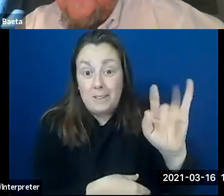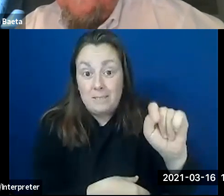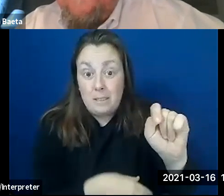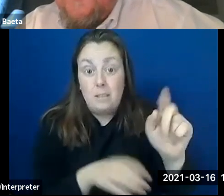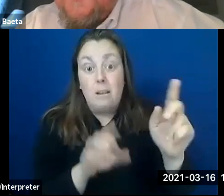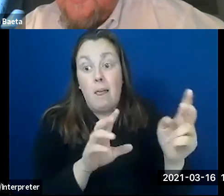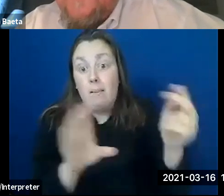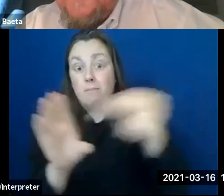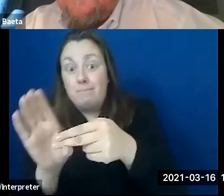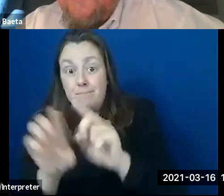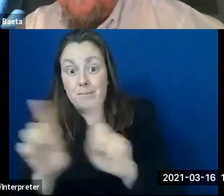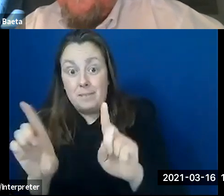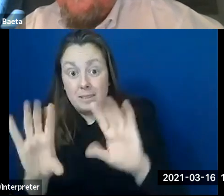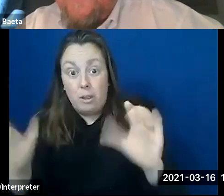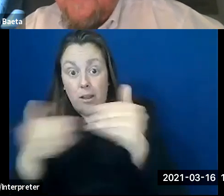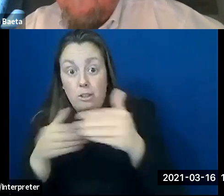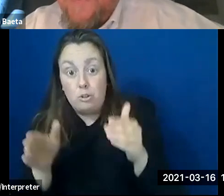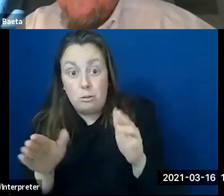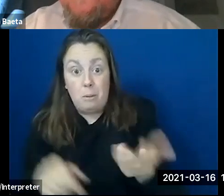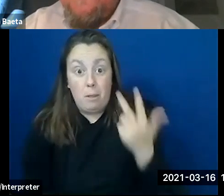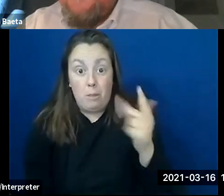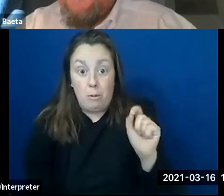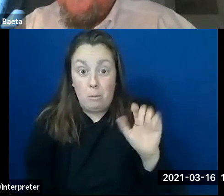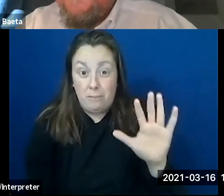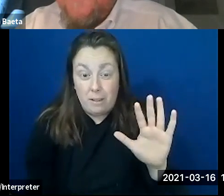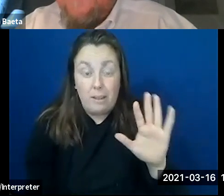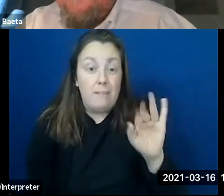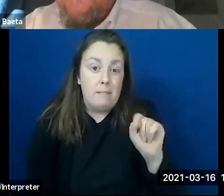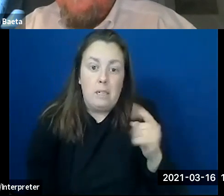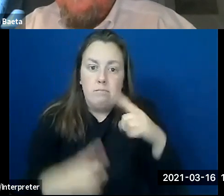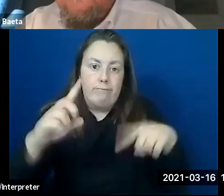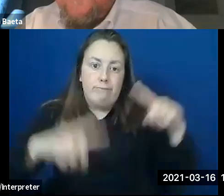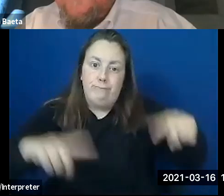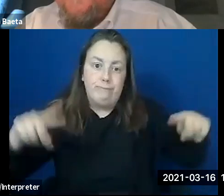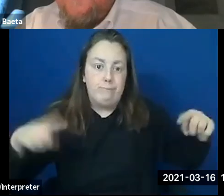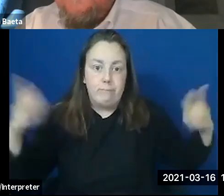Joseph Baeta: We have folks just commenting about people are ready to come back, I can assure you, as Adam i'm ready as well.